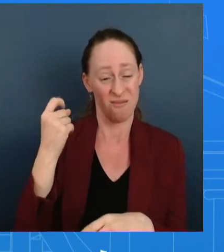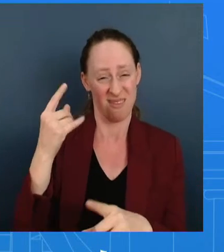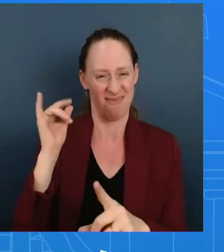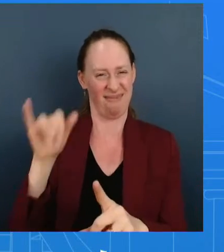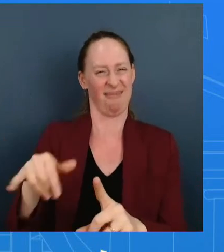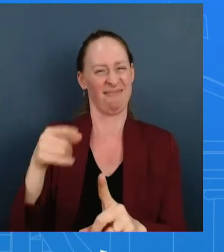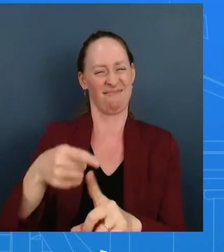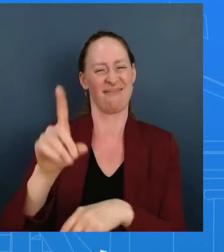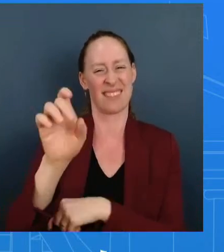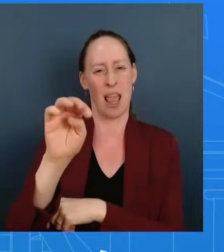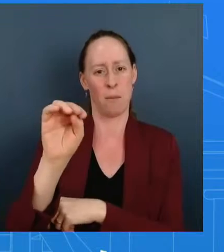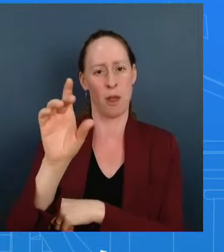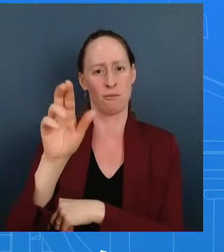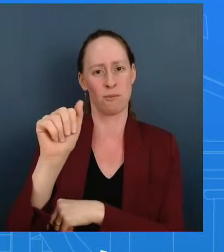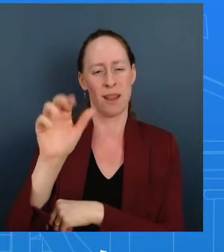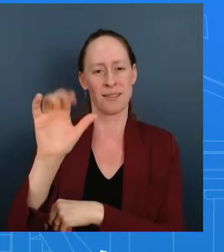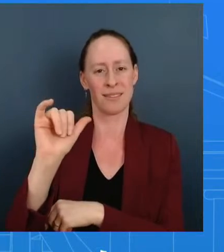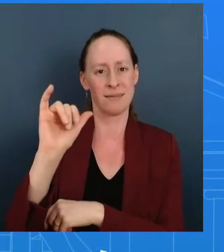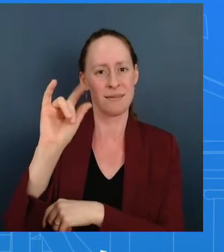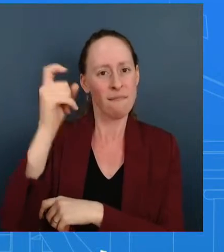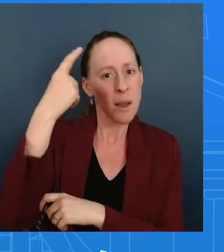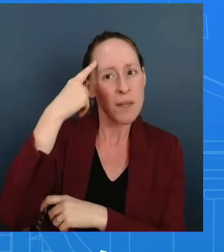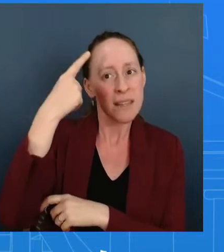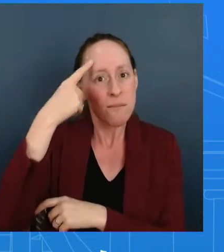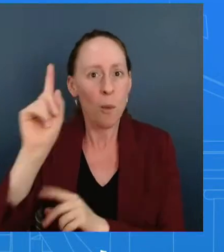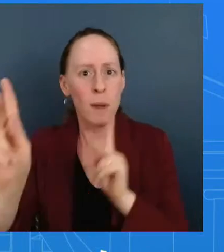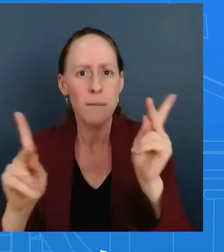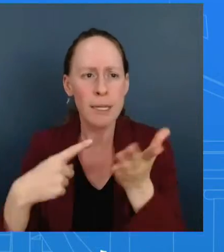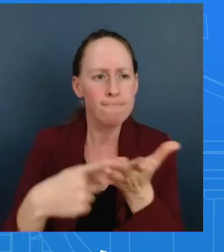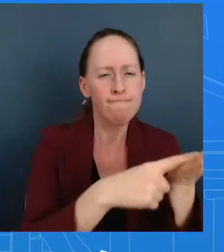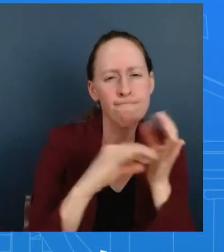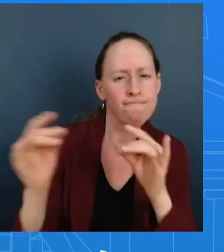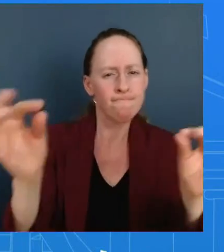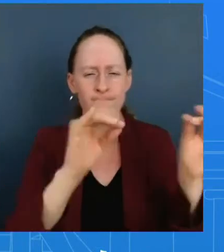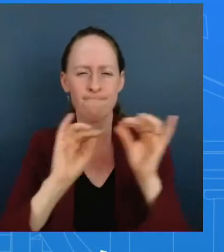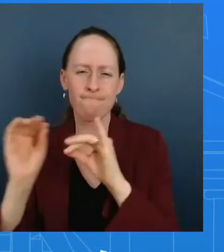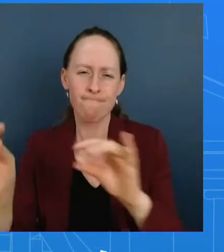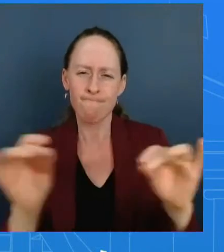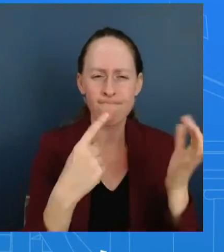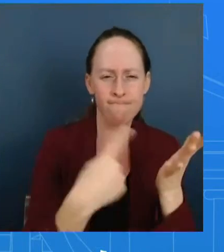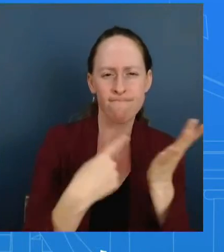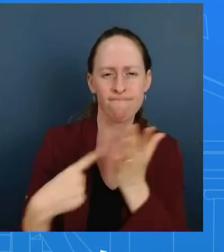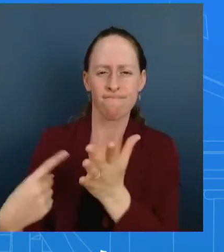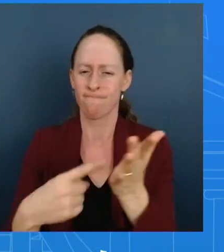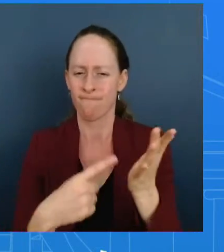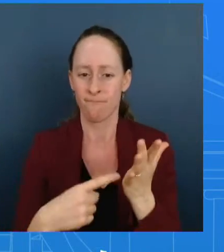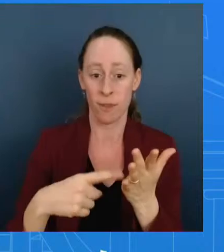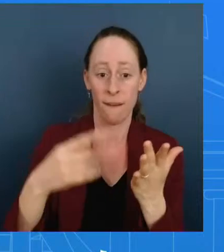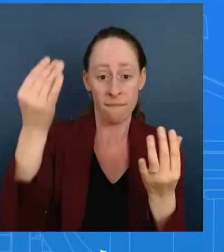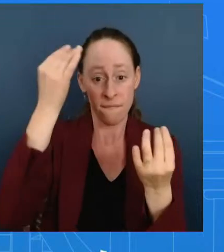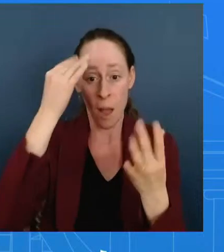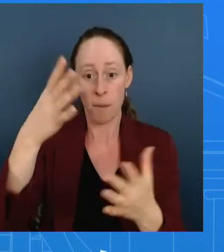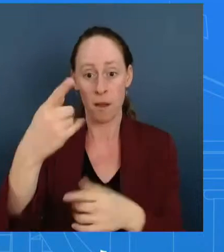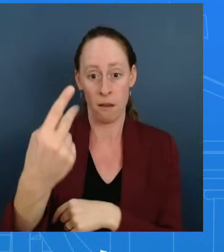And so, to say that I'm holding information or allude to anything else is not okay -- it's really, really unfair.